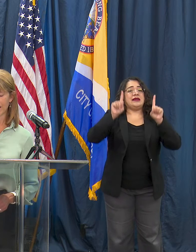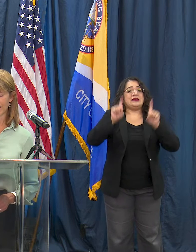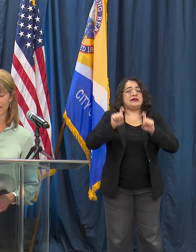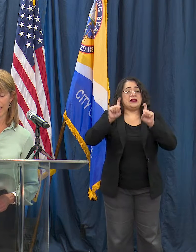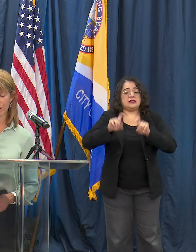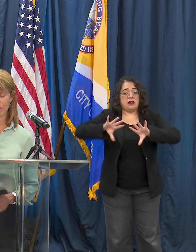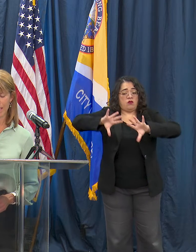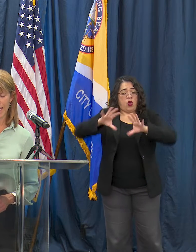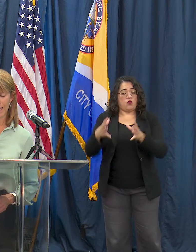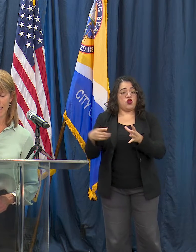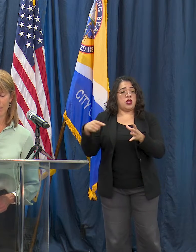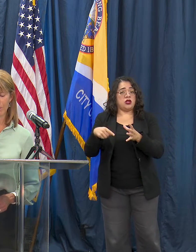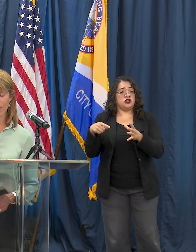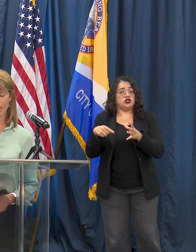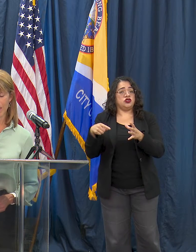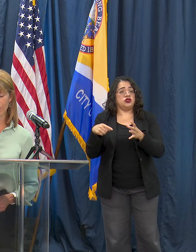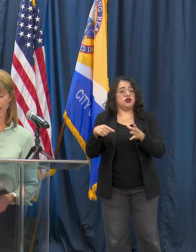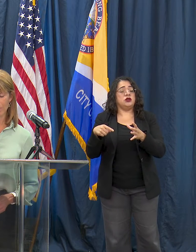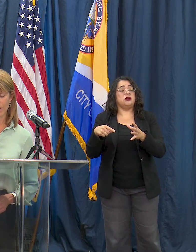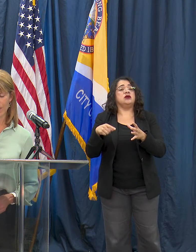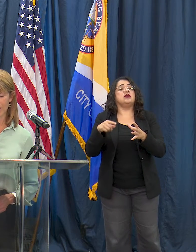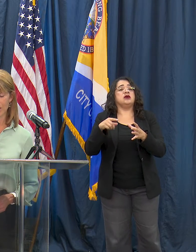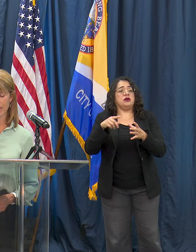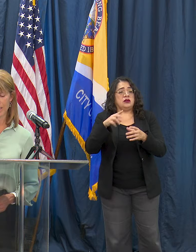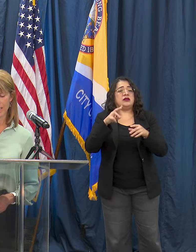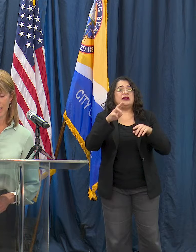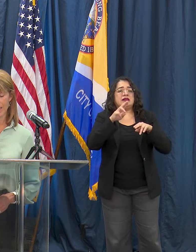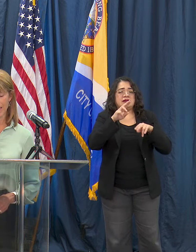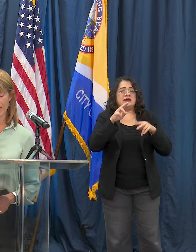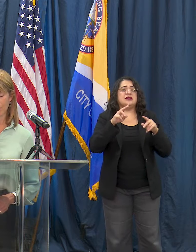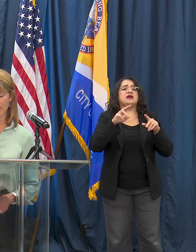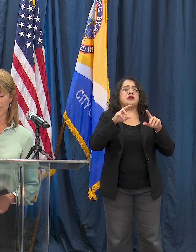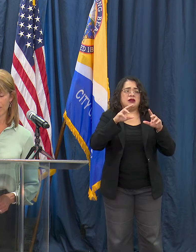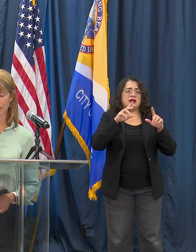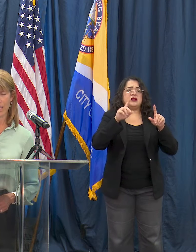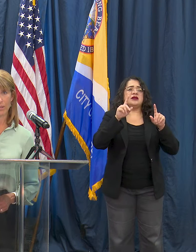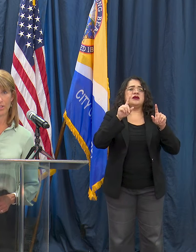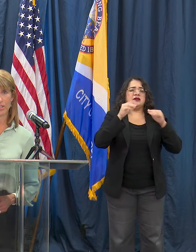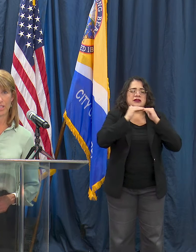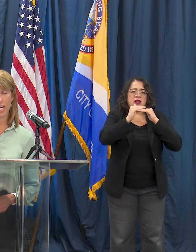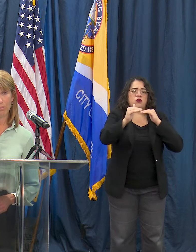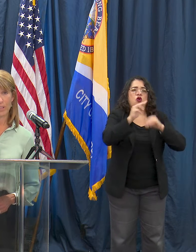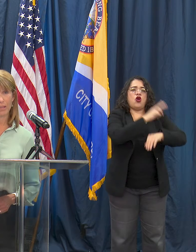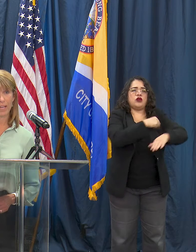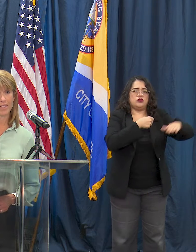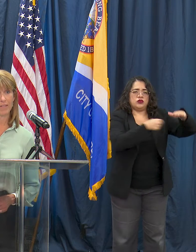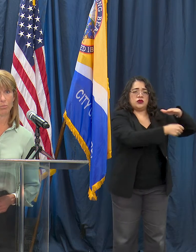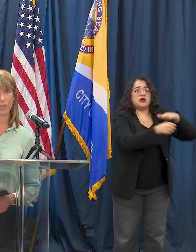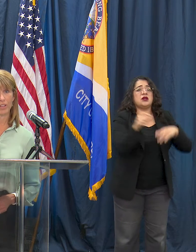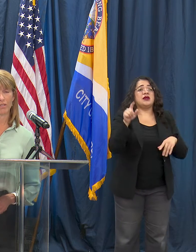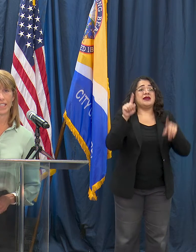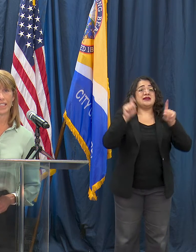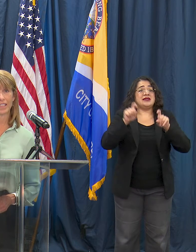and we meet that, we meet the stable hospitalizations, the testing positivity rate which is up at about 7.3,